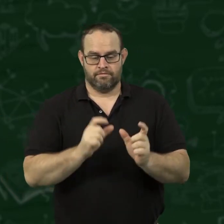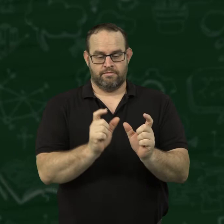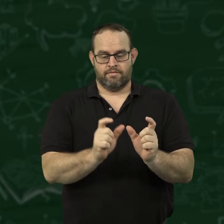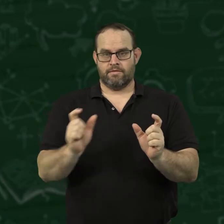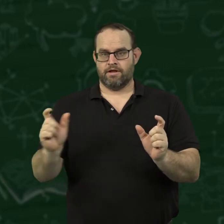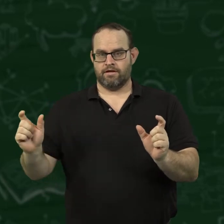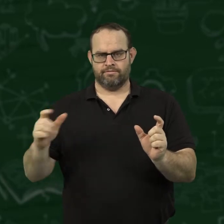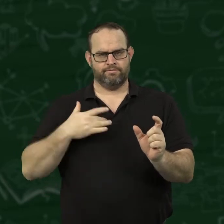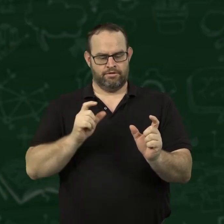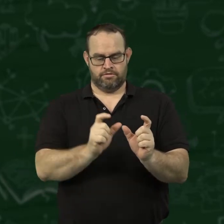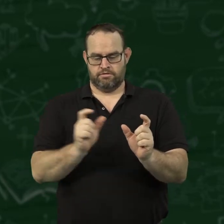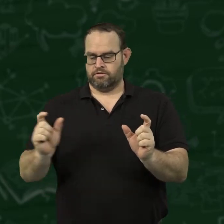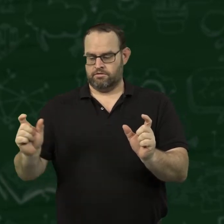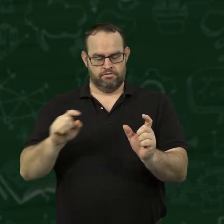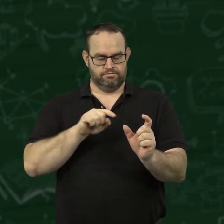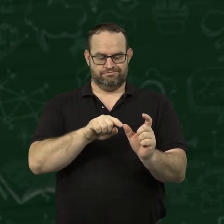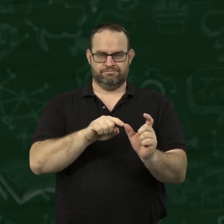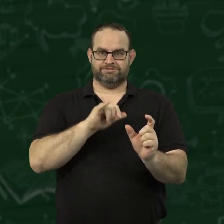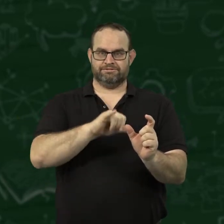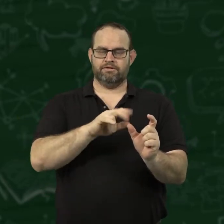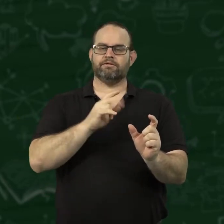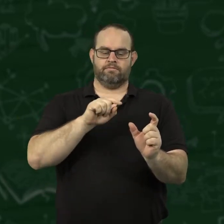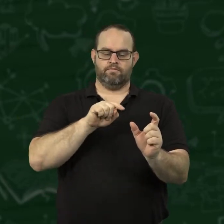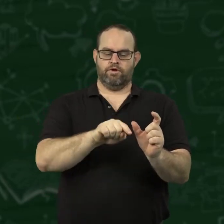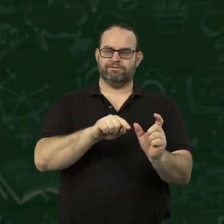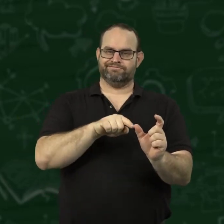A decimal has numbers before and after the decimal point.